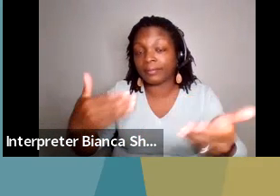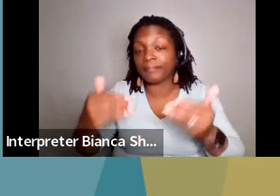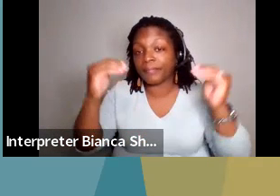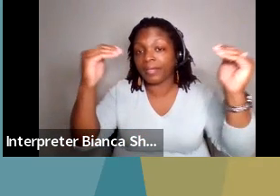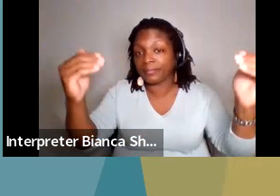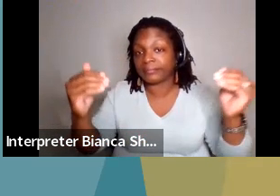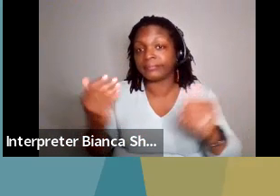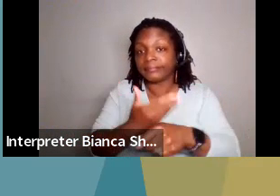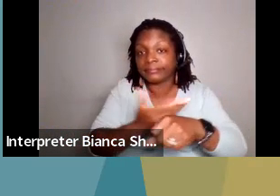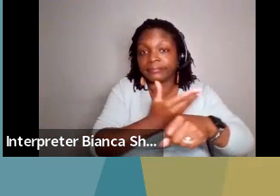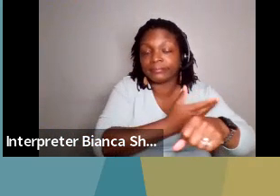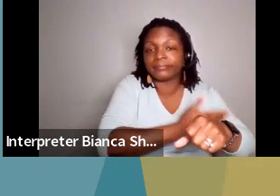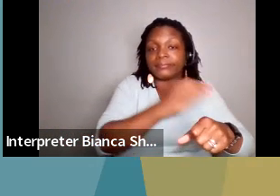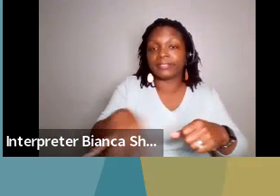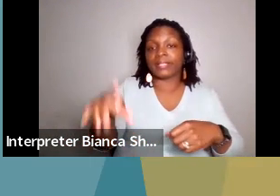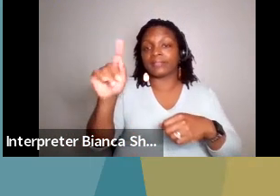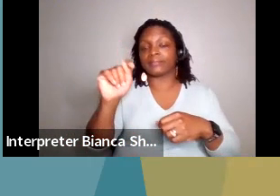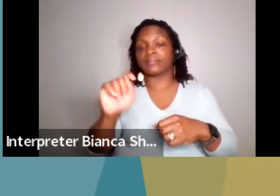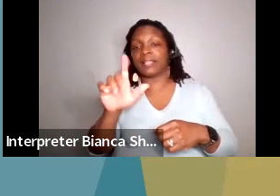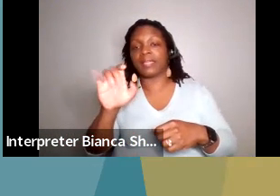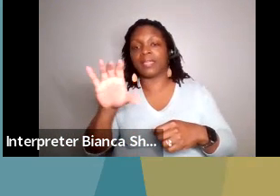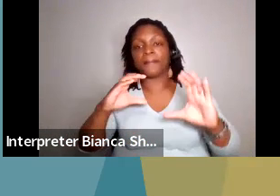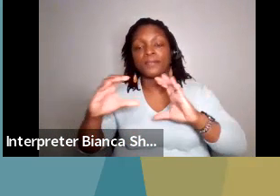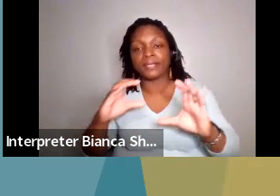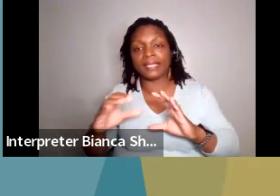The next on the list is to modernize the telecommunications access program which I mentioned earlier.